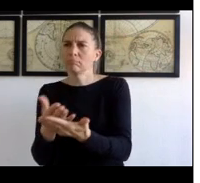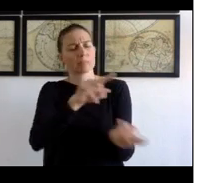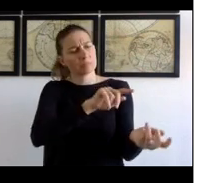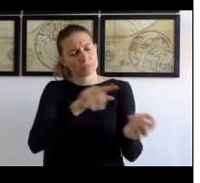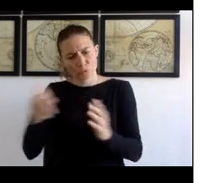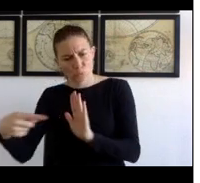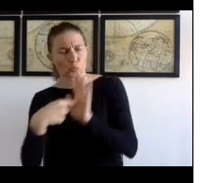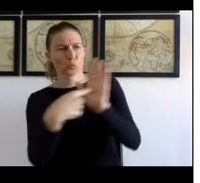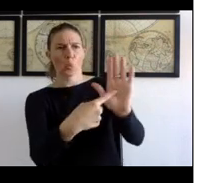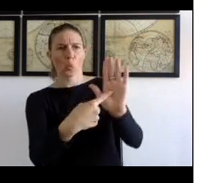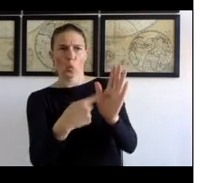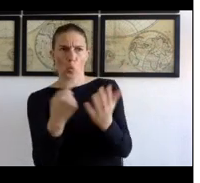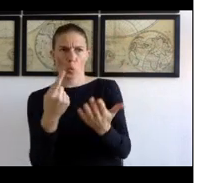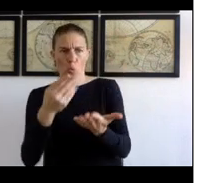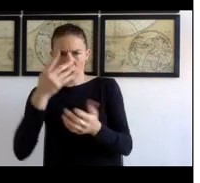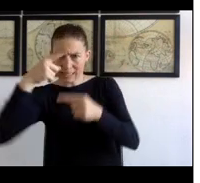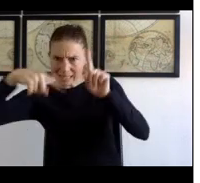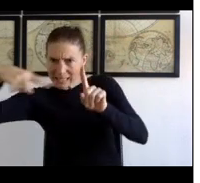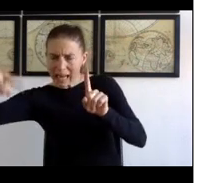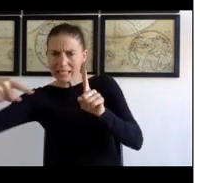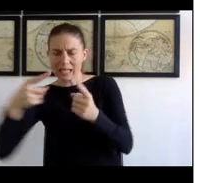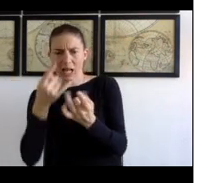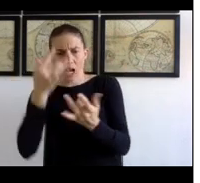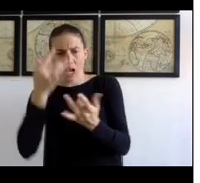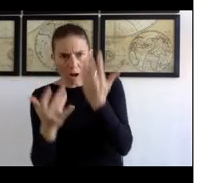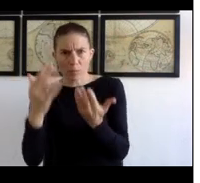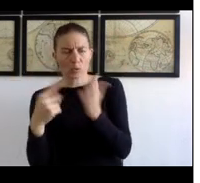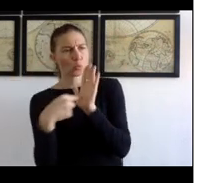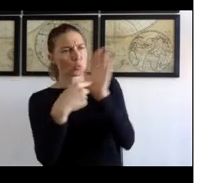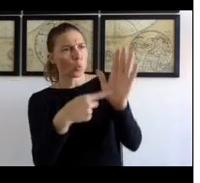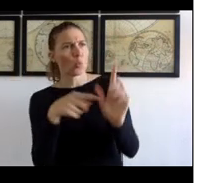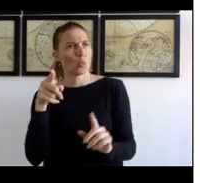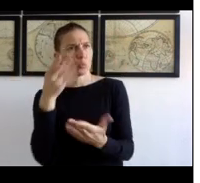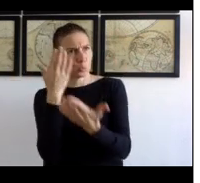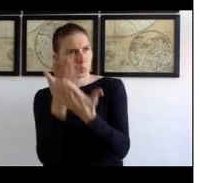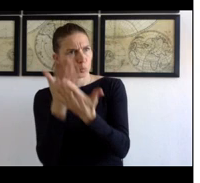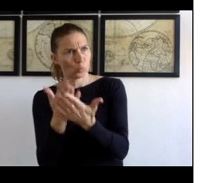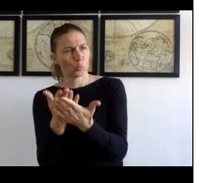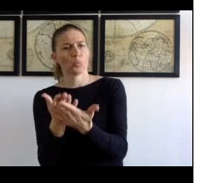Sure, the power of data or numbers because as we say numbers cannot lie.